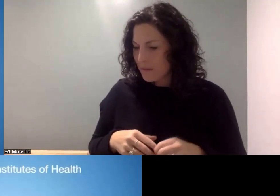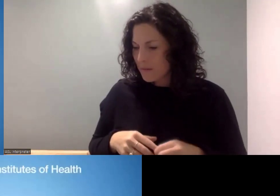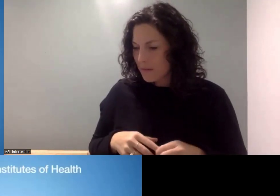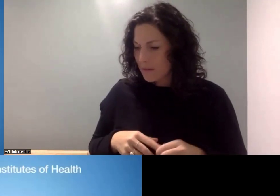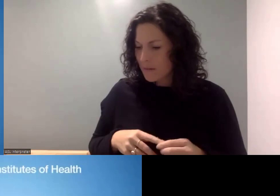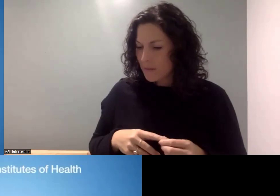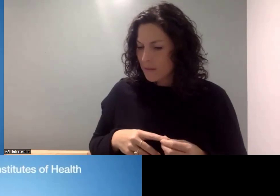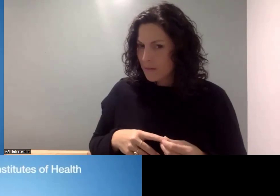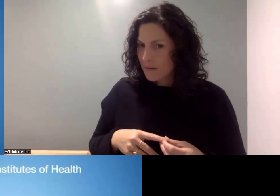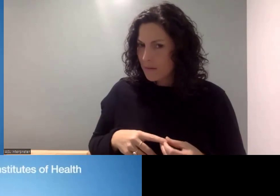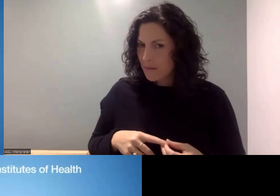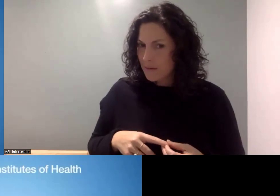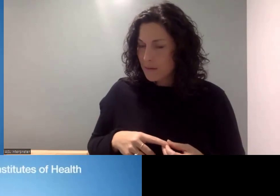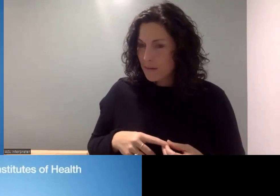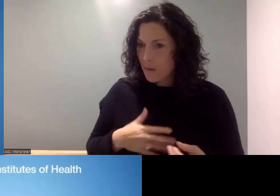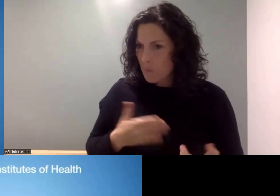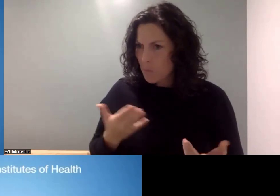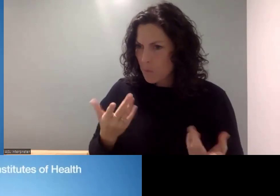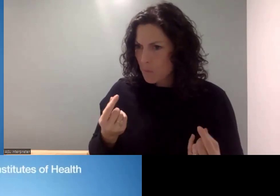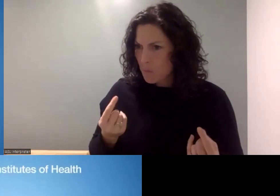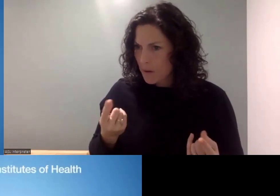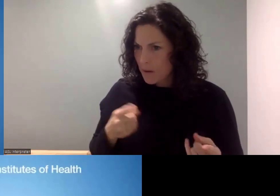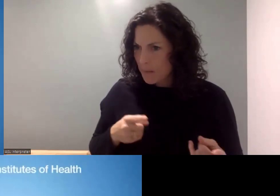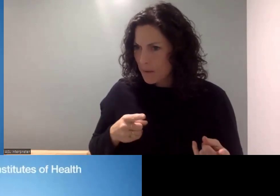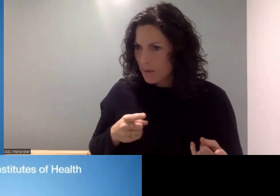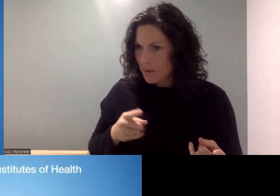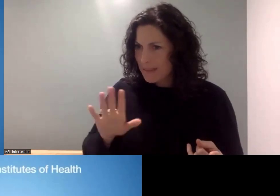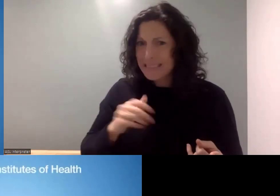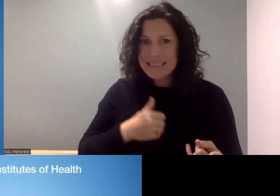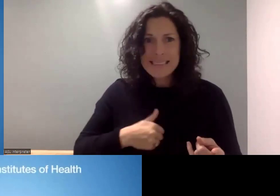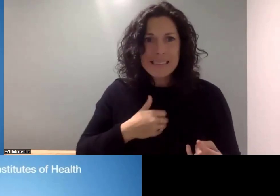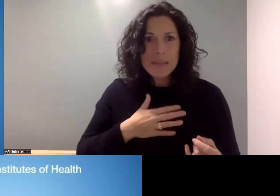Oh, no, what happened? Okay. Apologies, my screen just jumped.